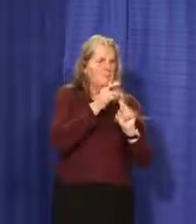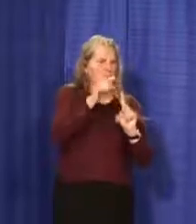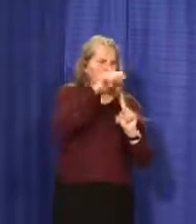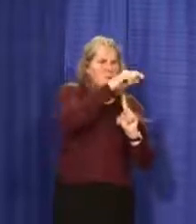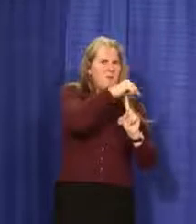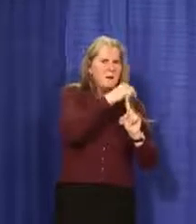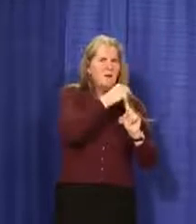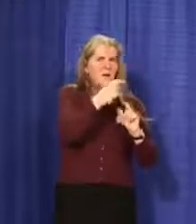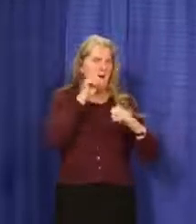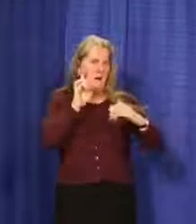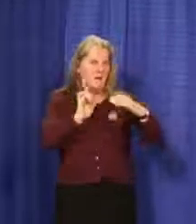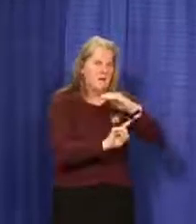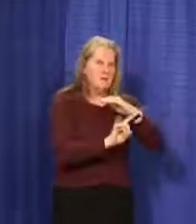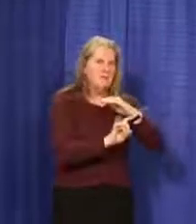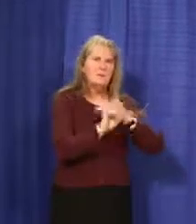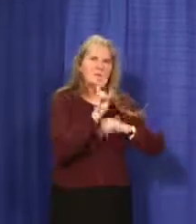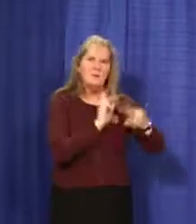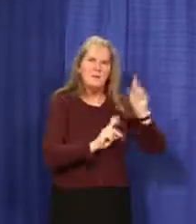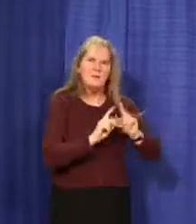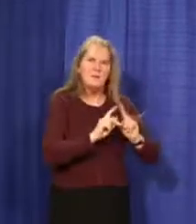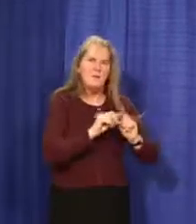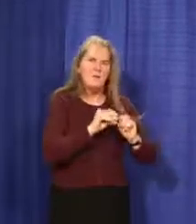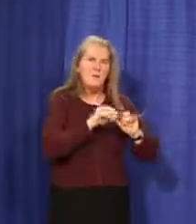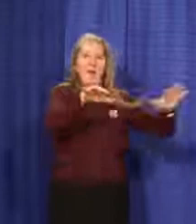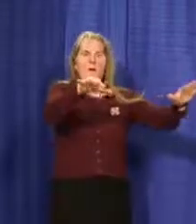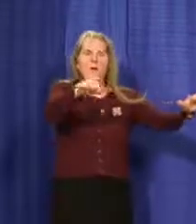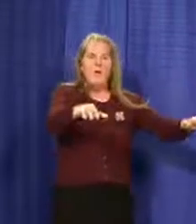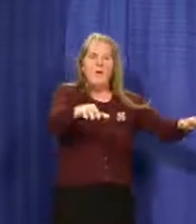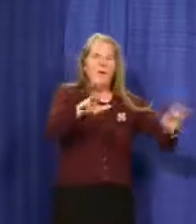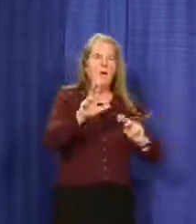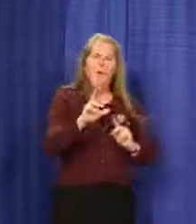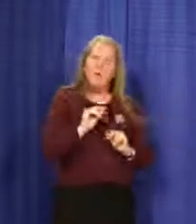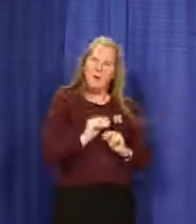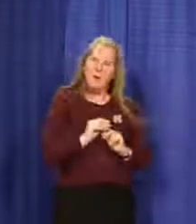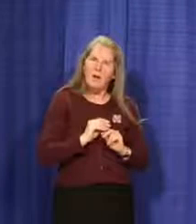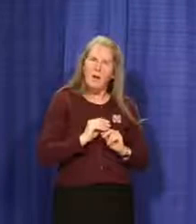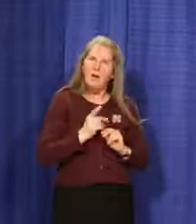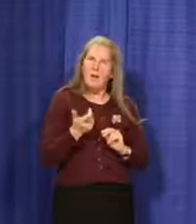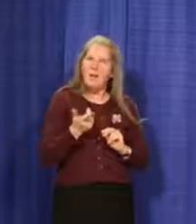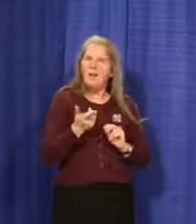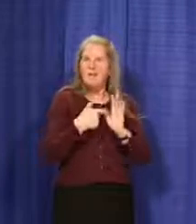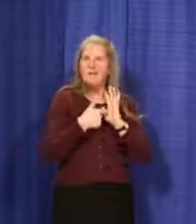The case is isolating, it doesn't lead to some of those things that we do worry about